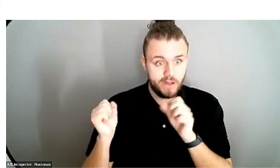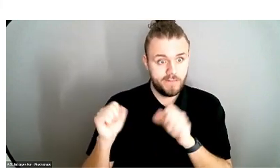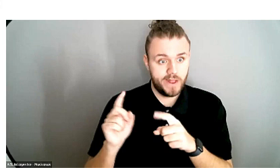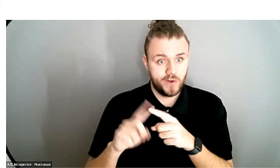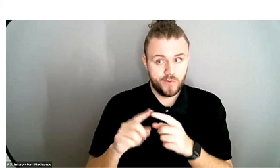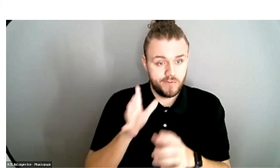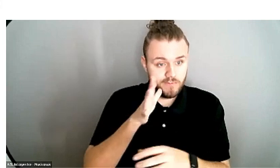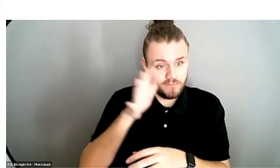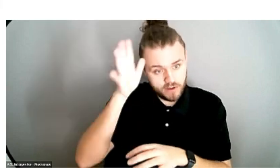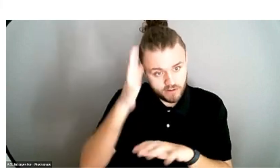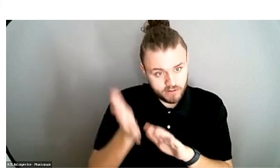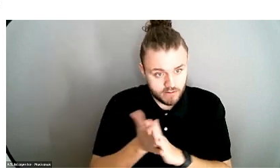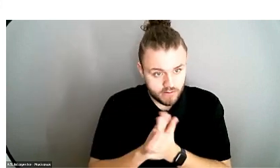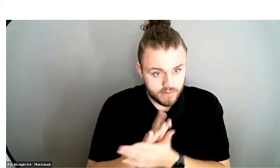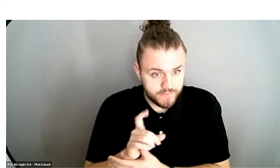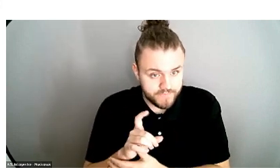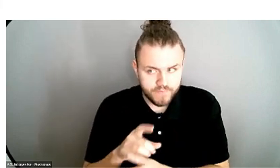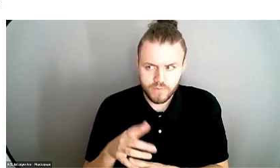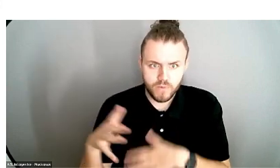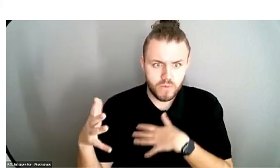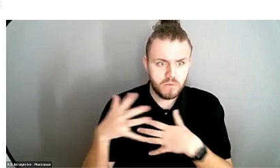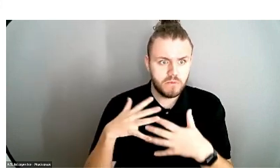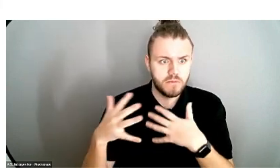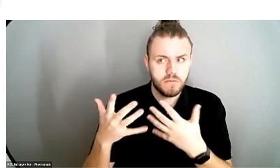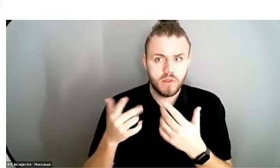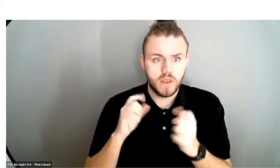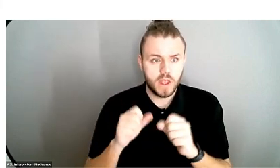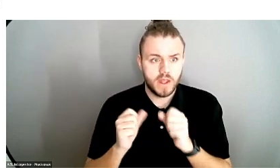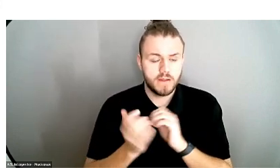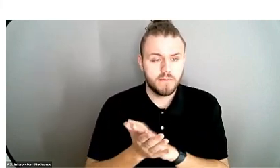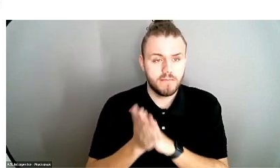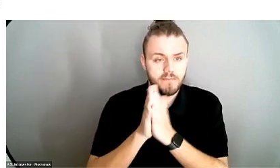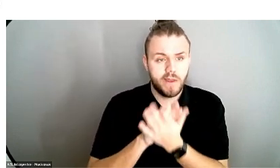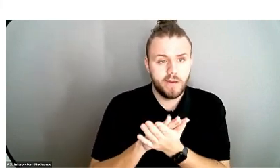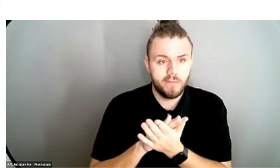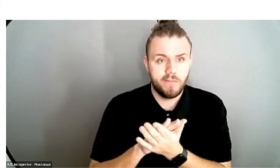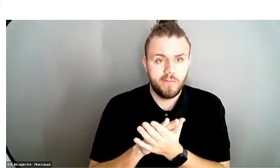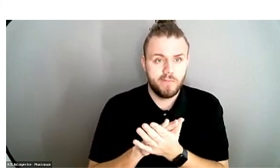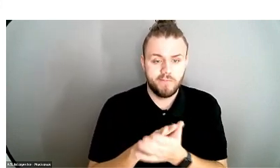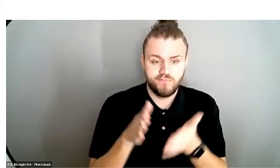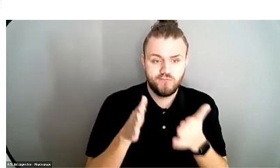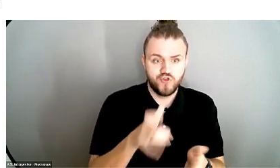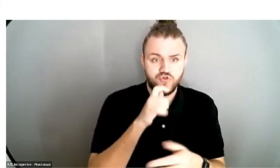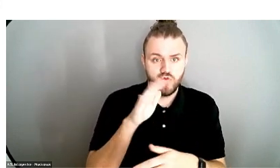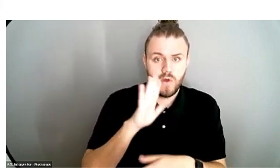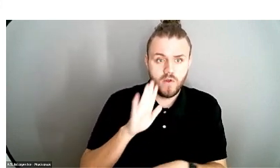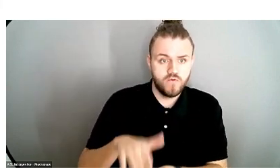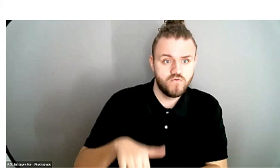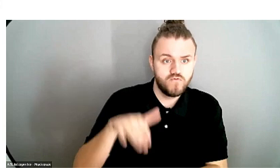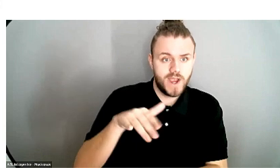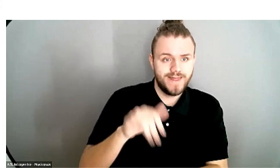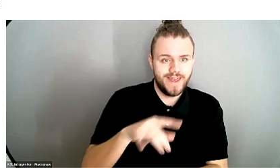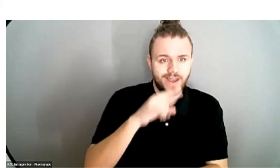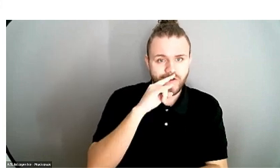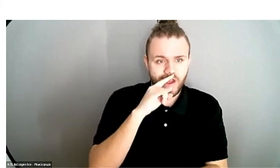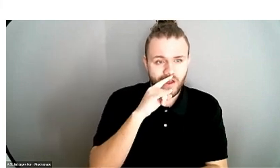she is worried about becoming the one who is going to be raising the child along with caring